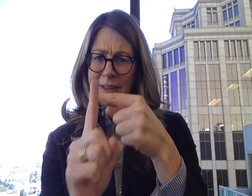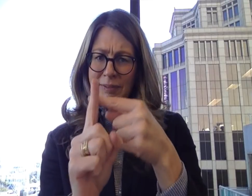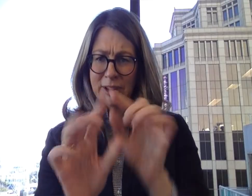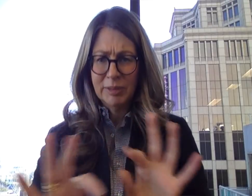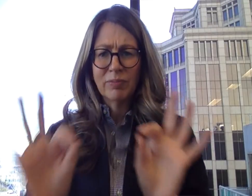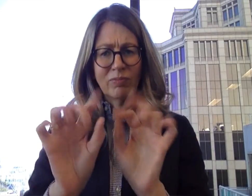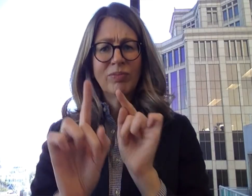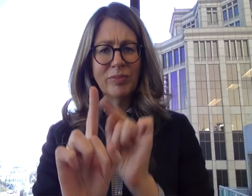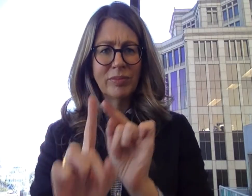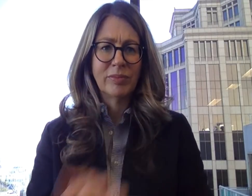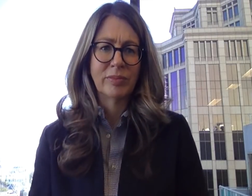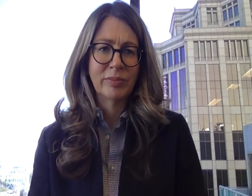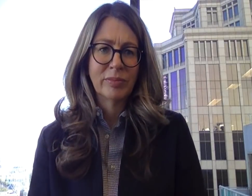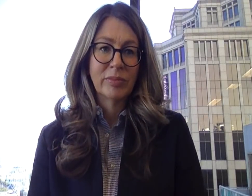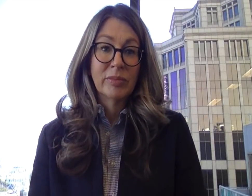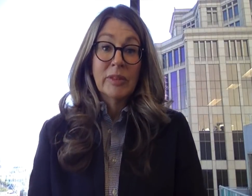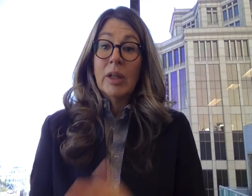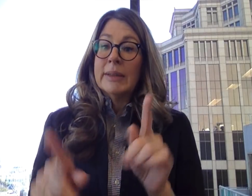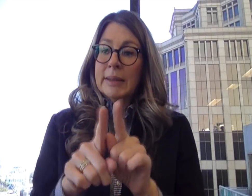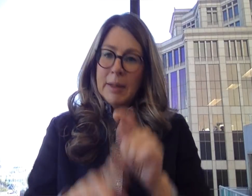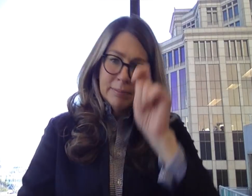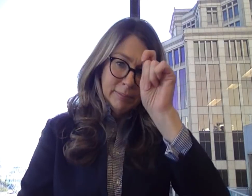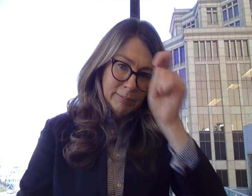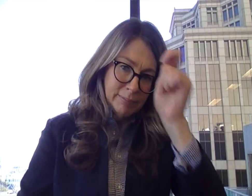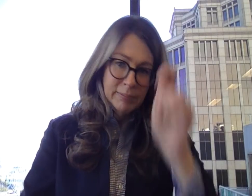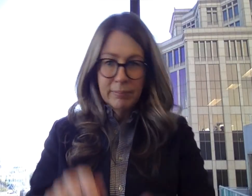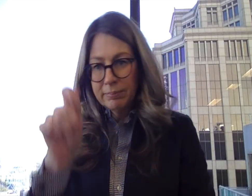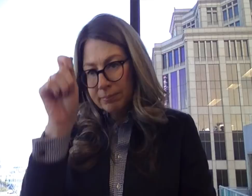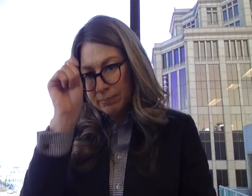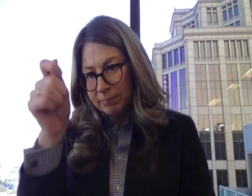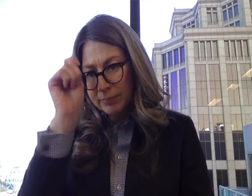There will always be those who seek to divide us